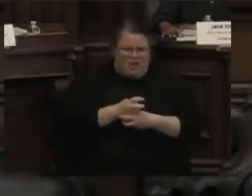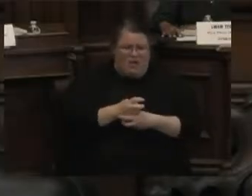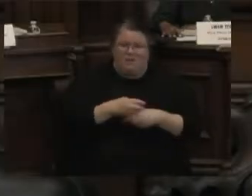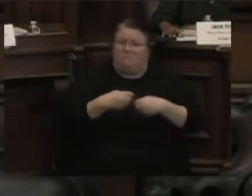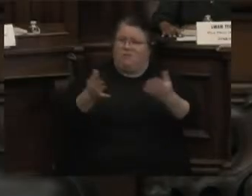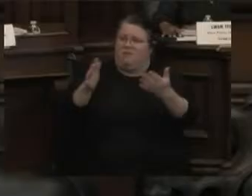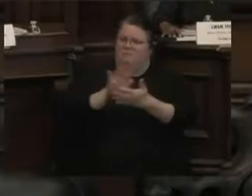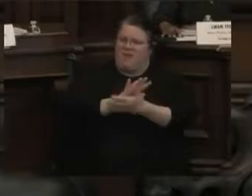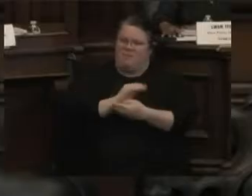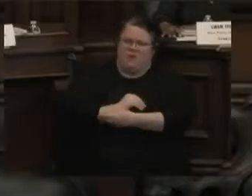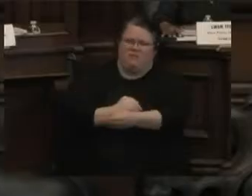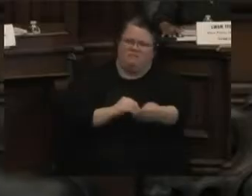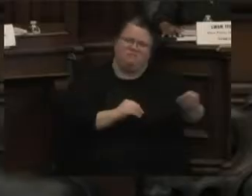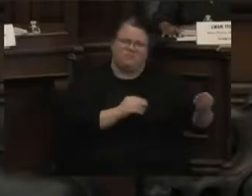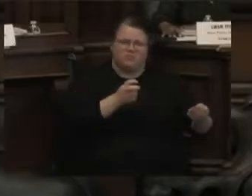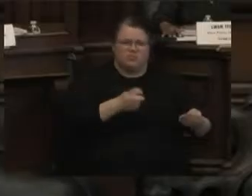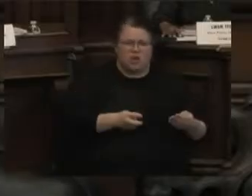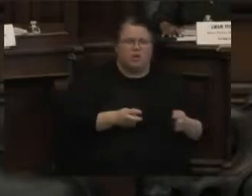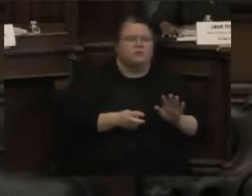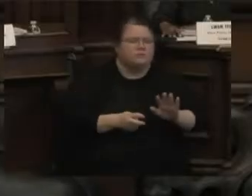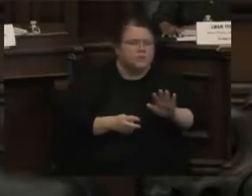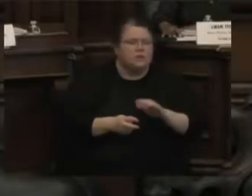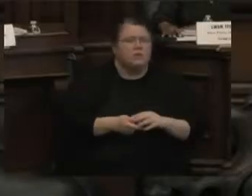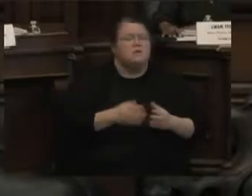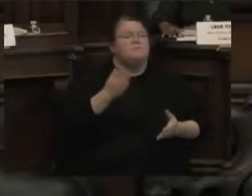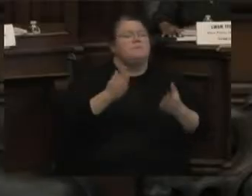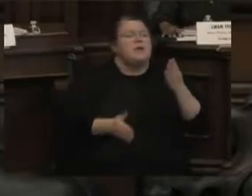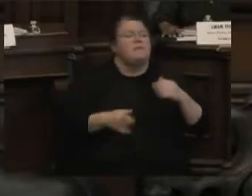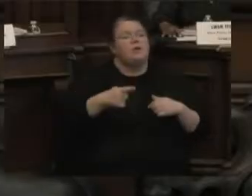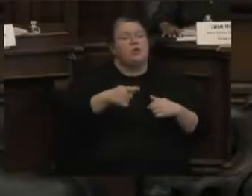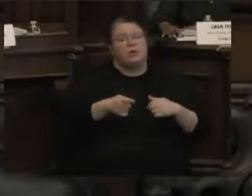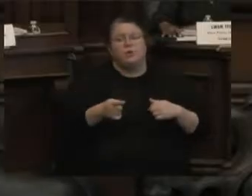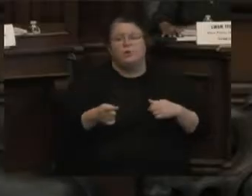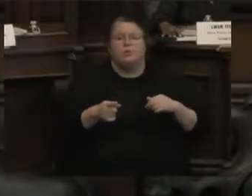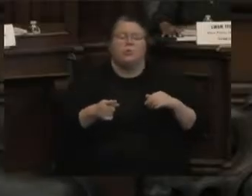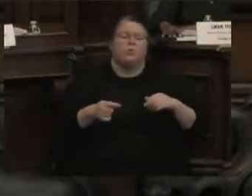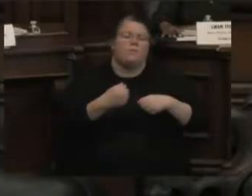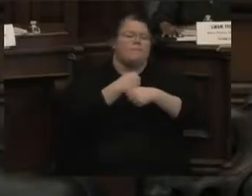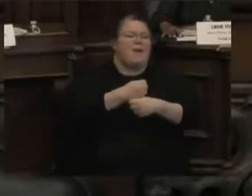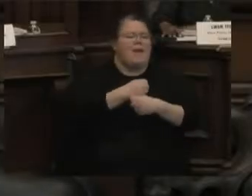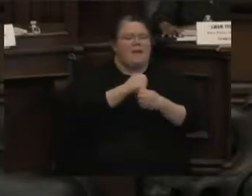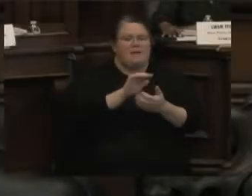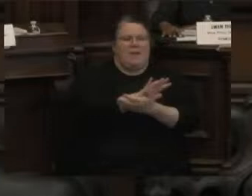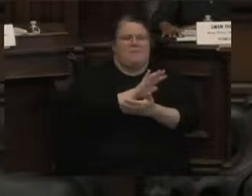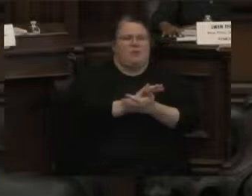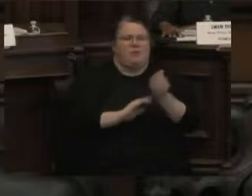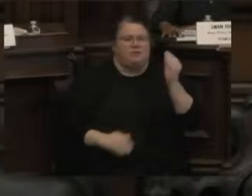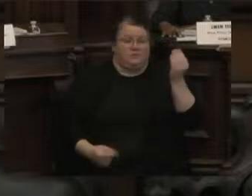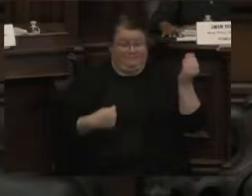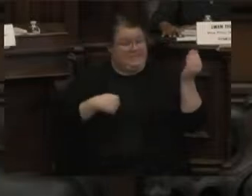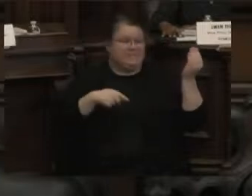difficult for. Yes. And so I think that maybe in the